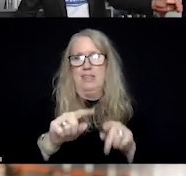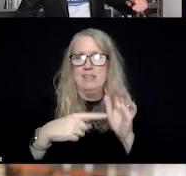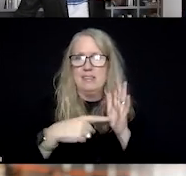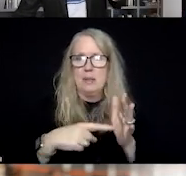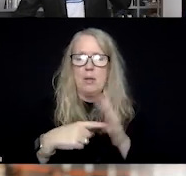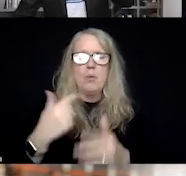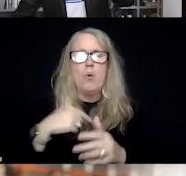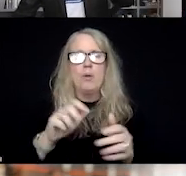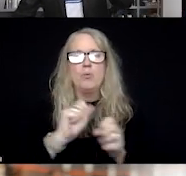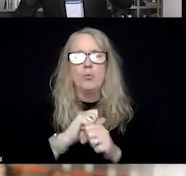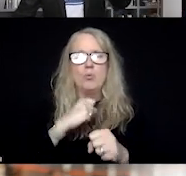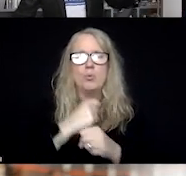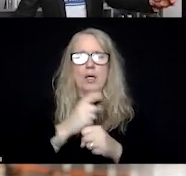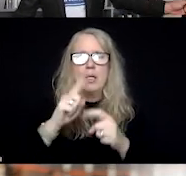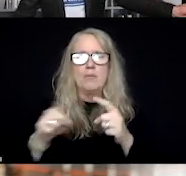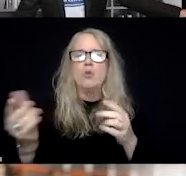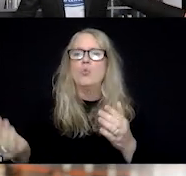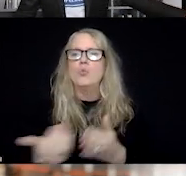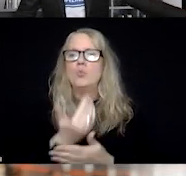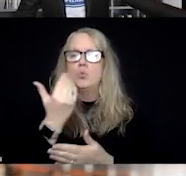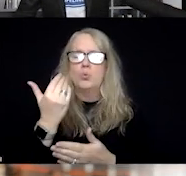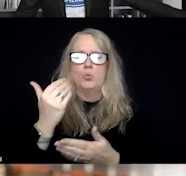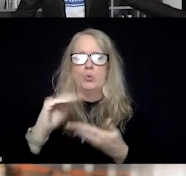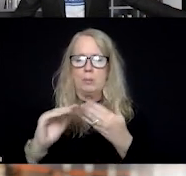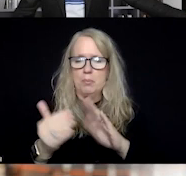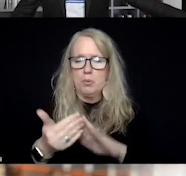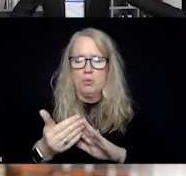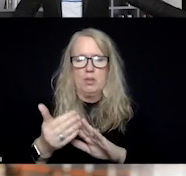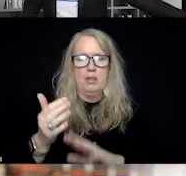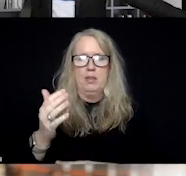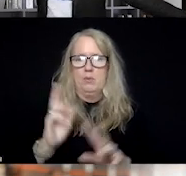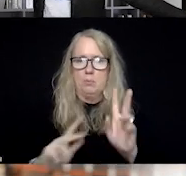CREATE A NEW COMMUNITY OF PEOPLE WHO HAD A SIMILAR EXPERIENCE,